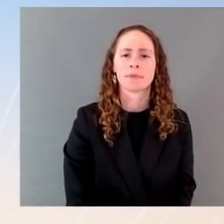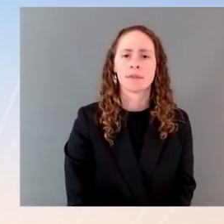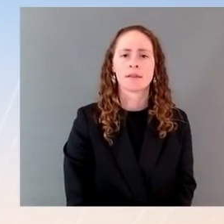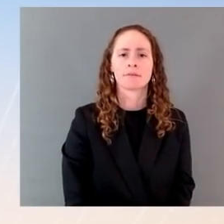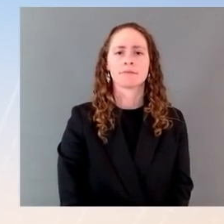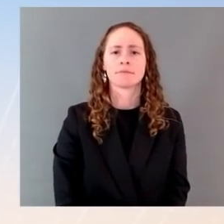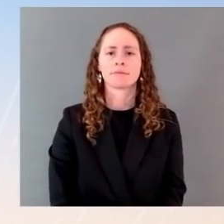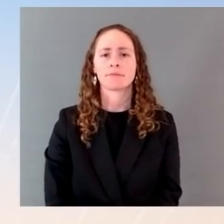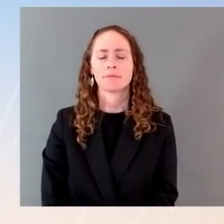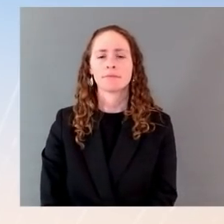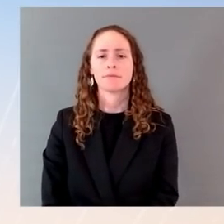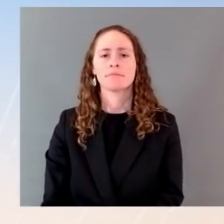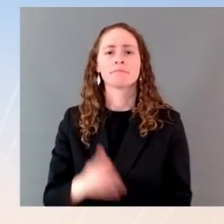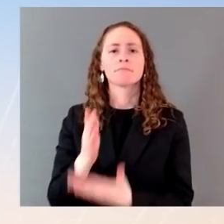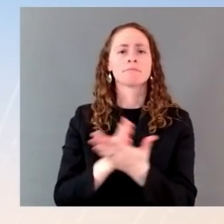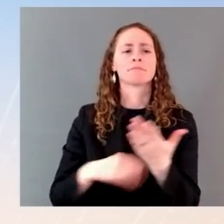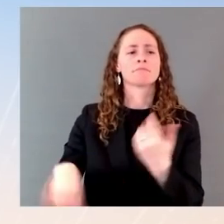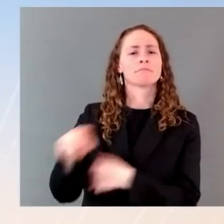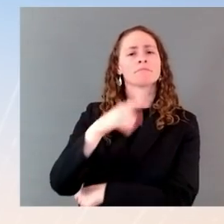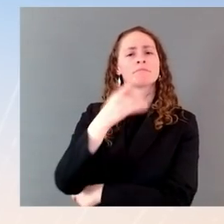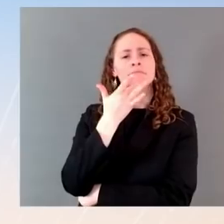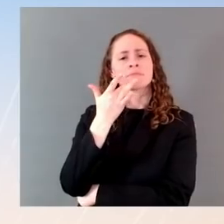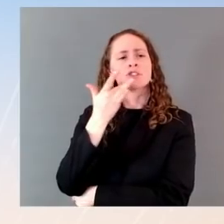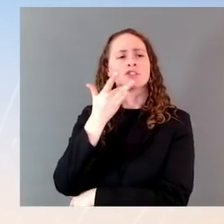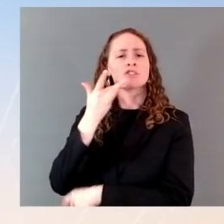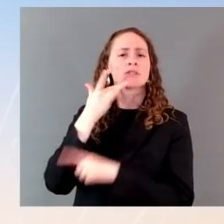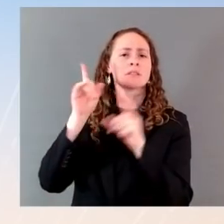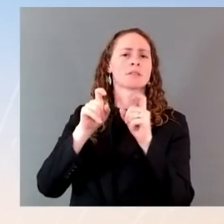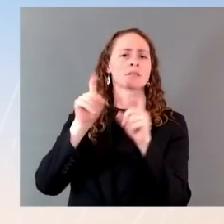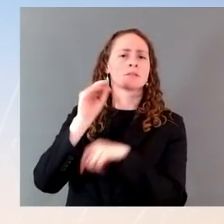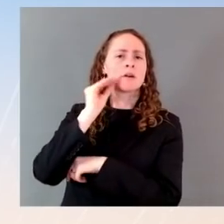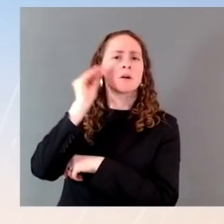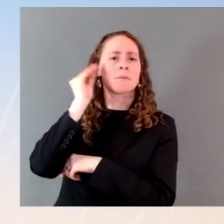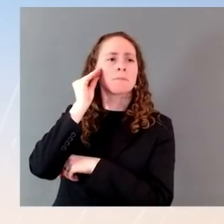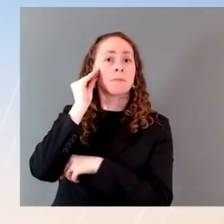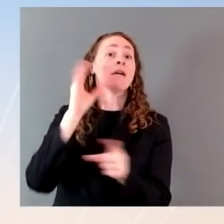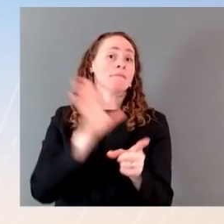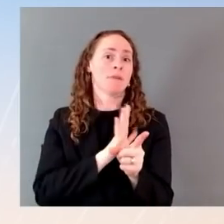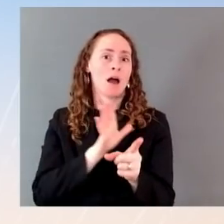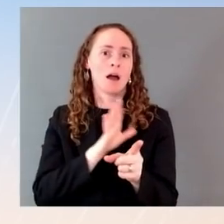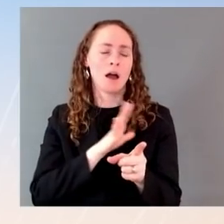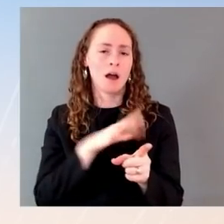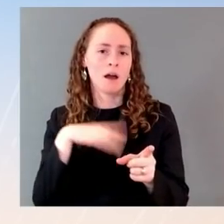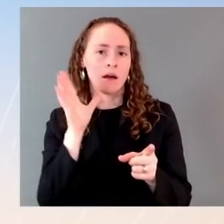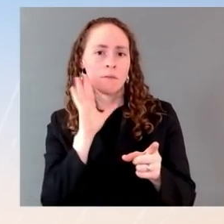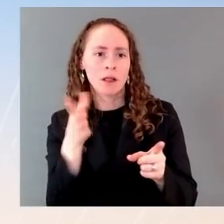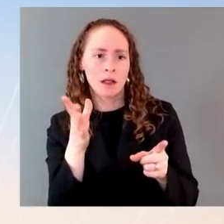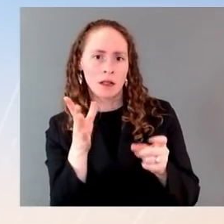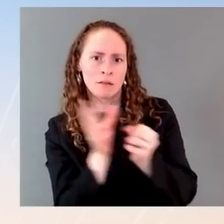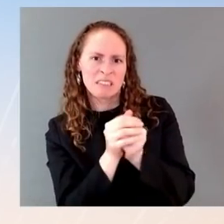Some people want to go to their -- their primary care physician. Some people want to go to a community health center